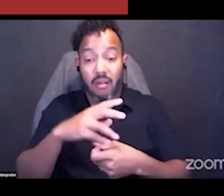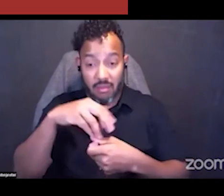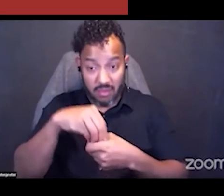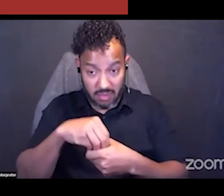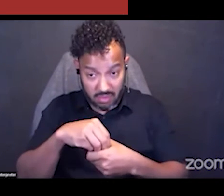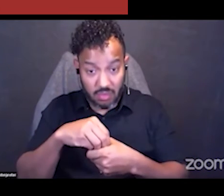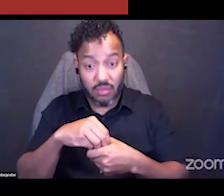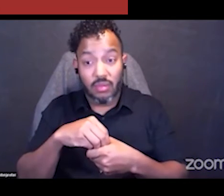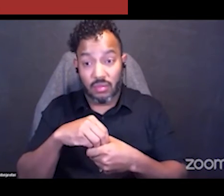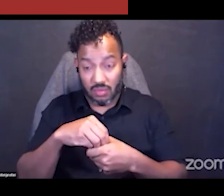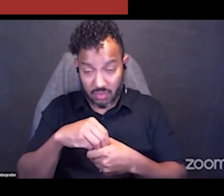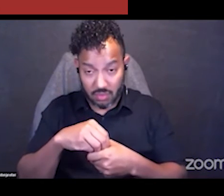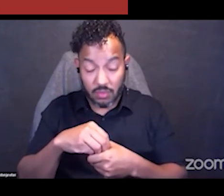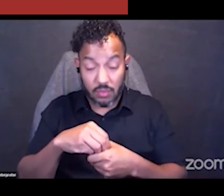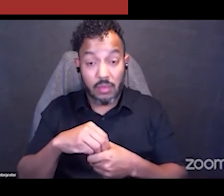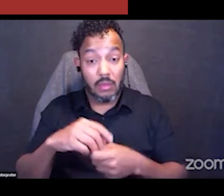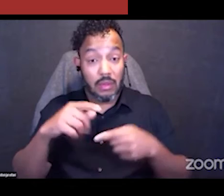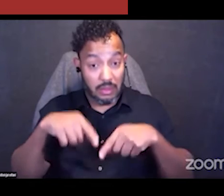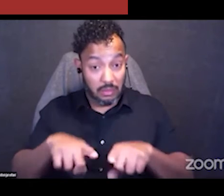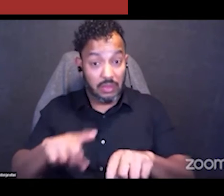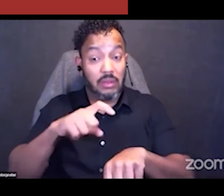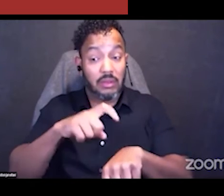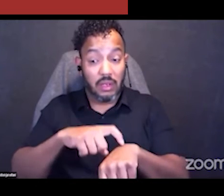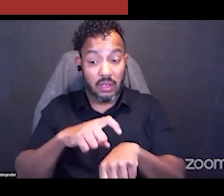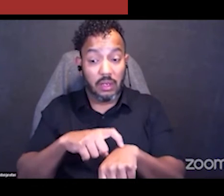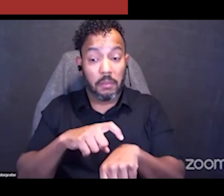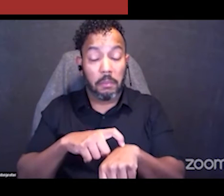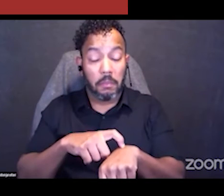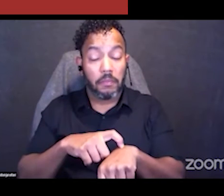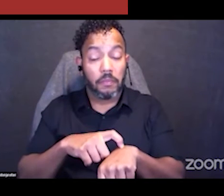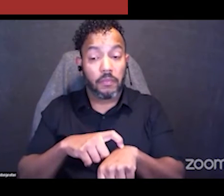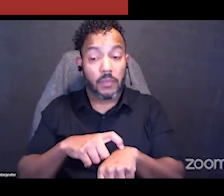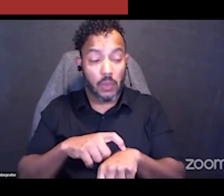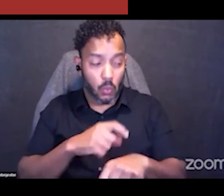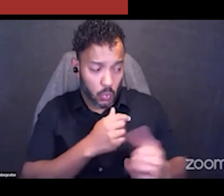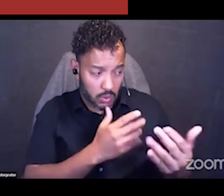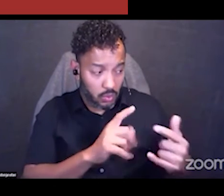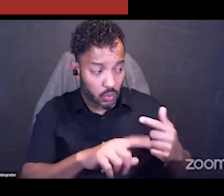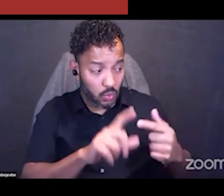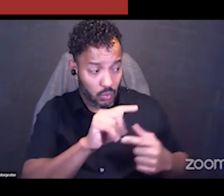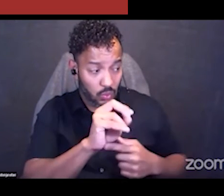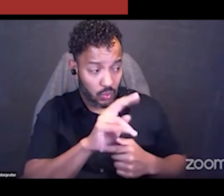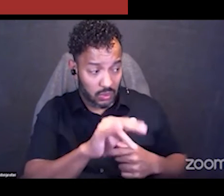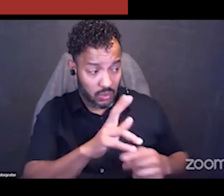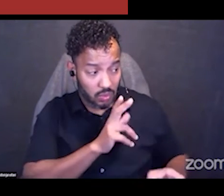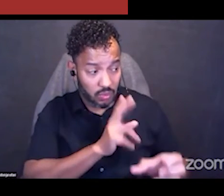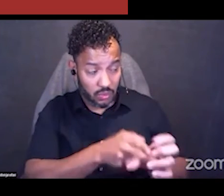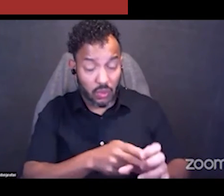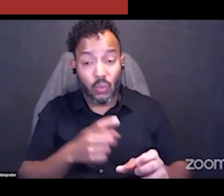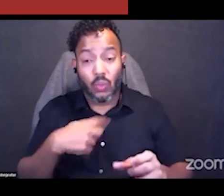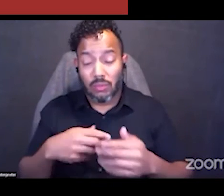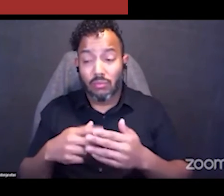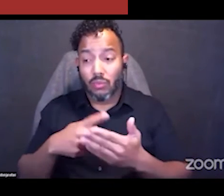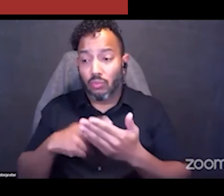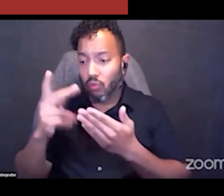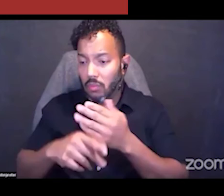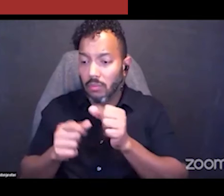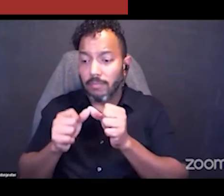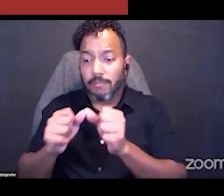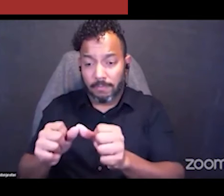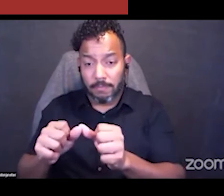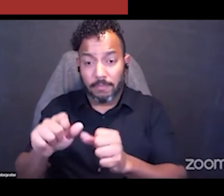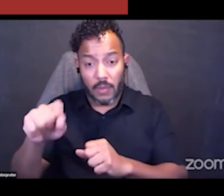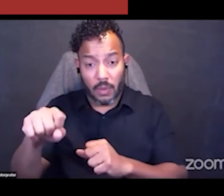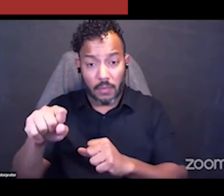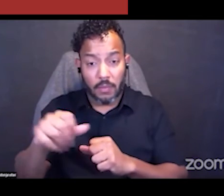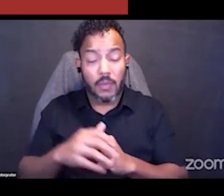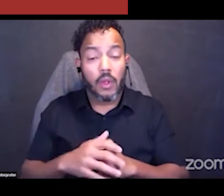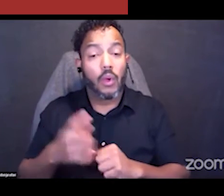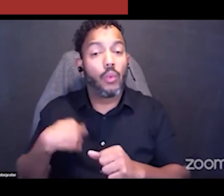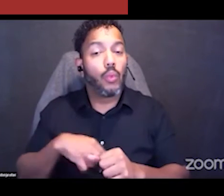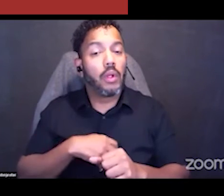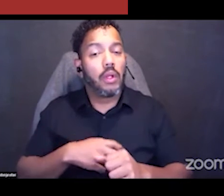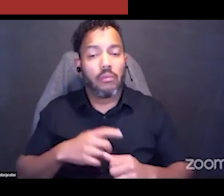In the meanwhile, we are going to move on with the program and we are incredibly fortunate